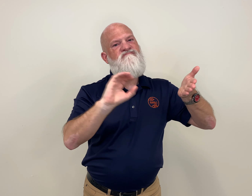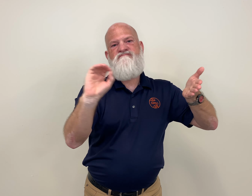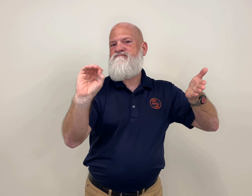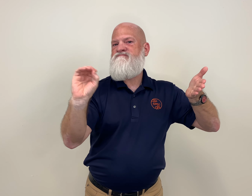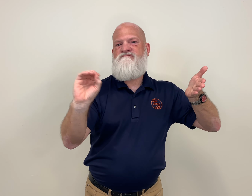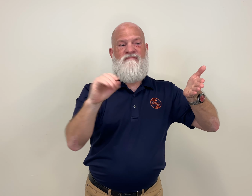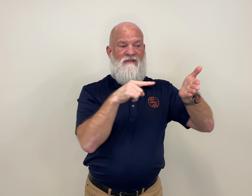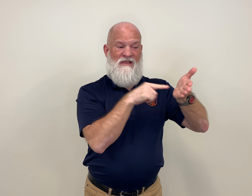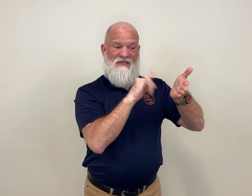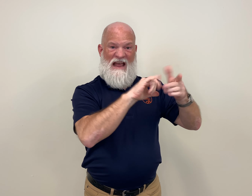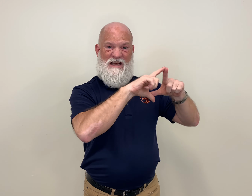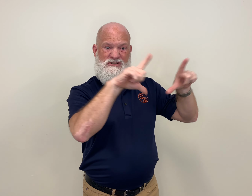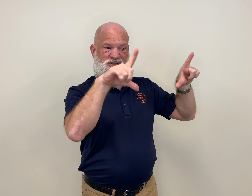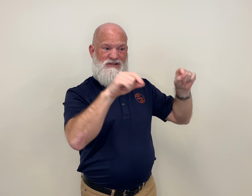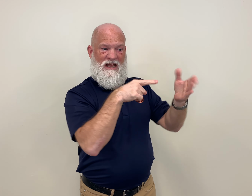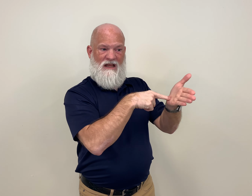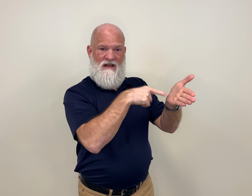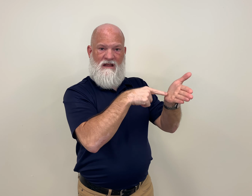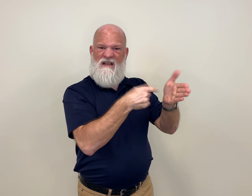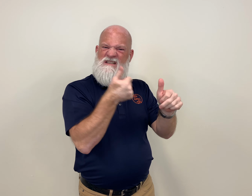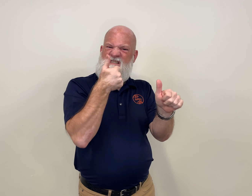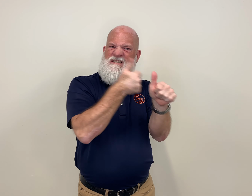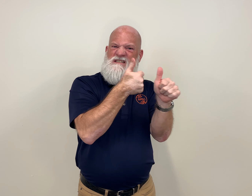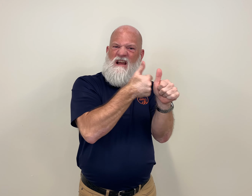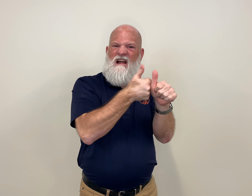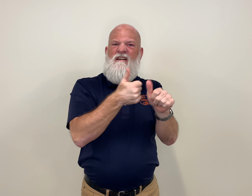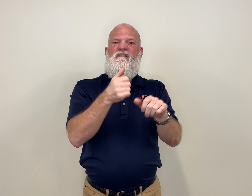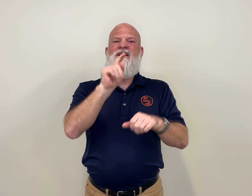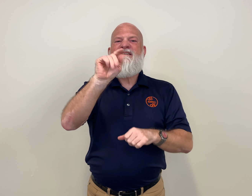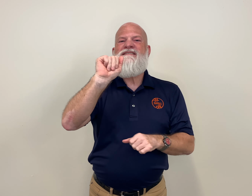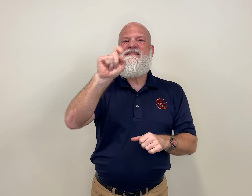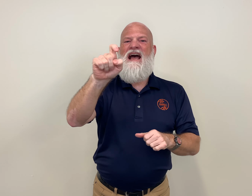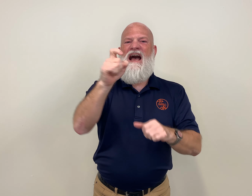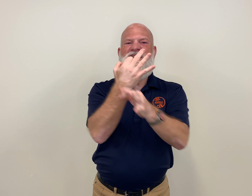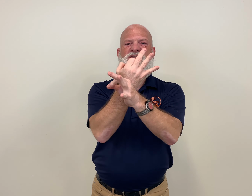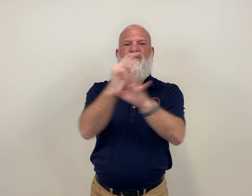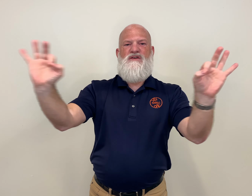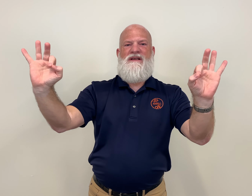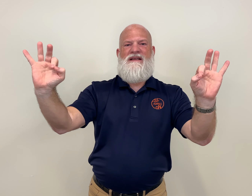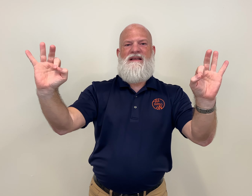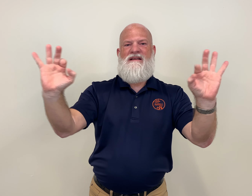The answer is no. This stimulus package provides this money tax free.